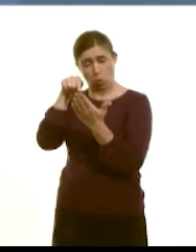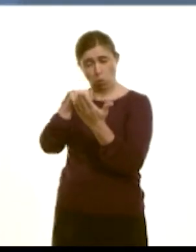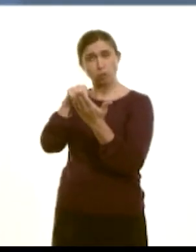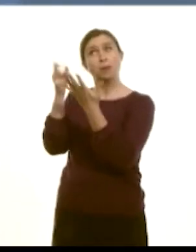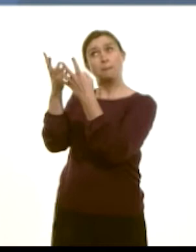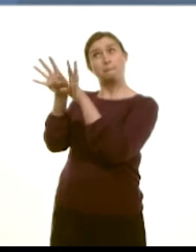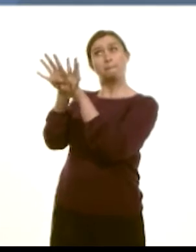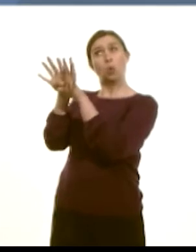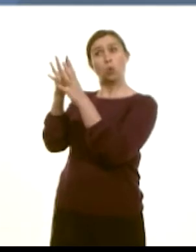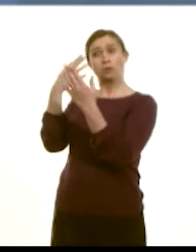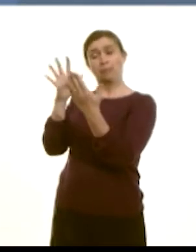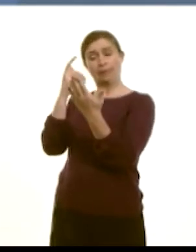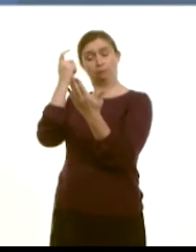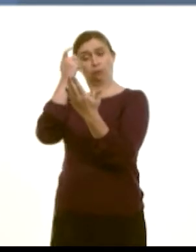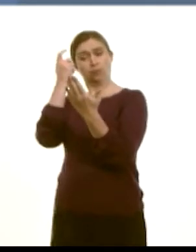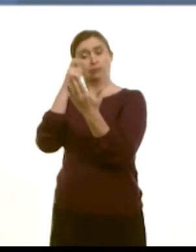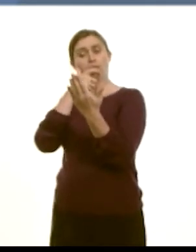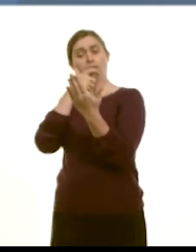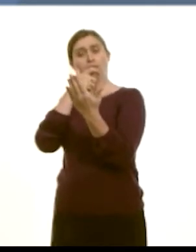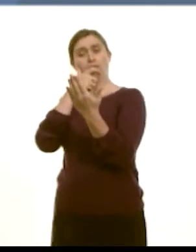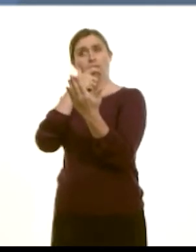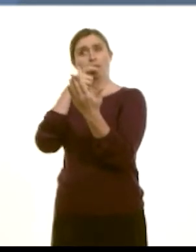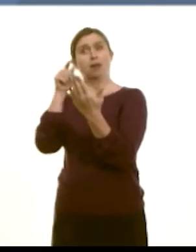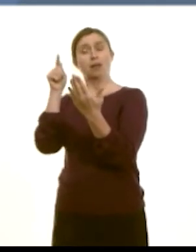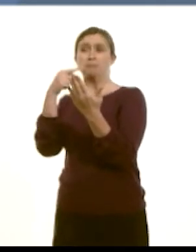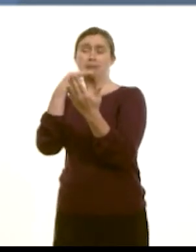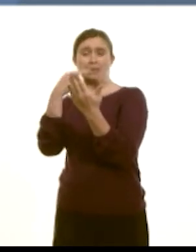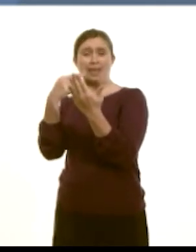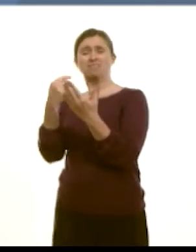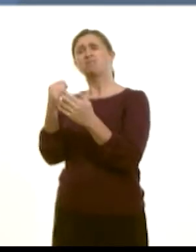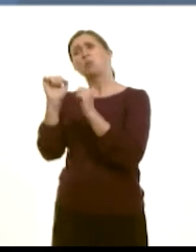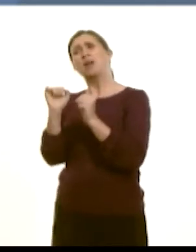has considered, and which has pointed not to tens of people waiting on these waiting